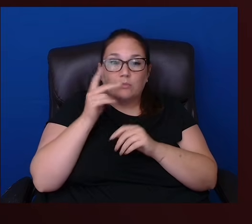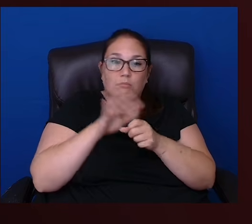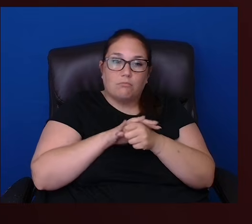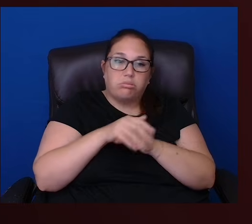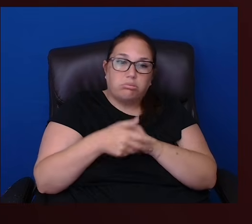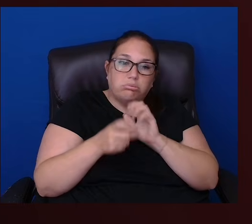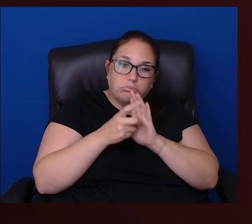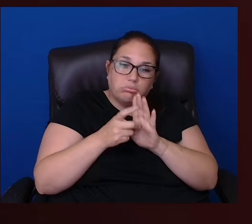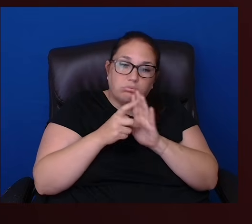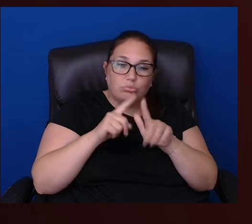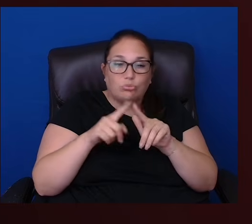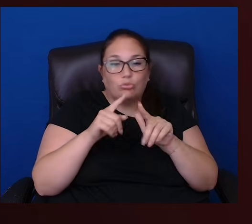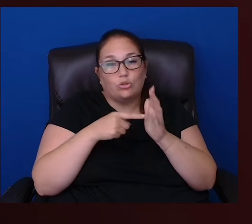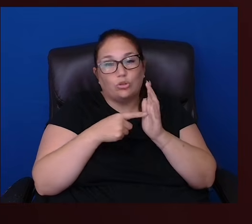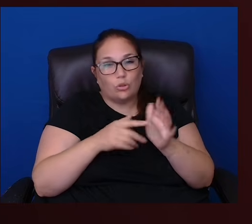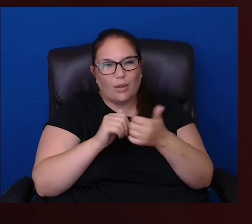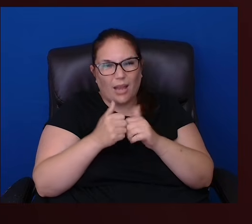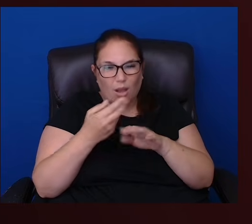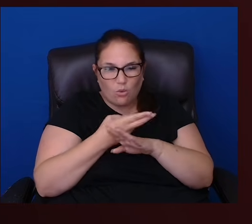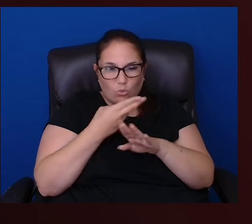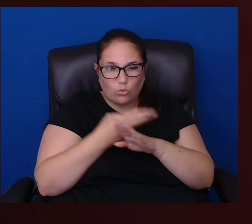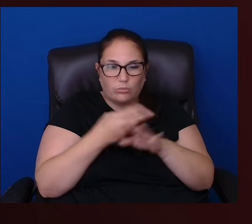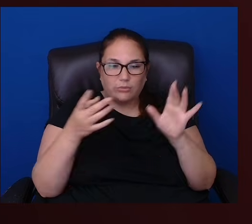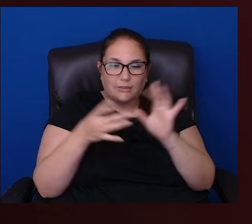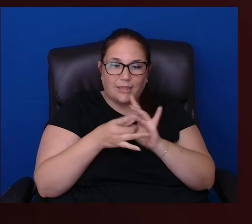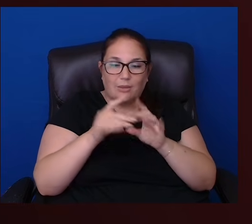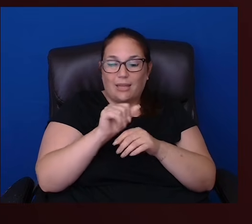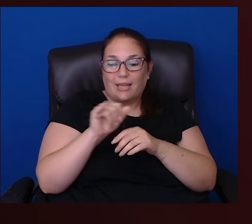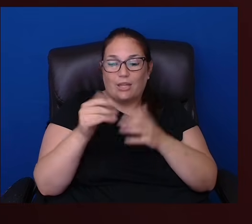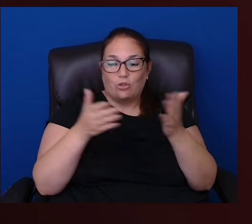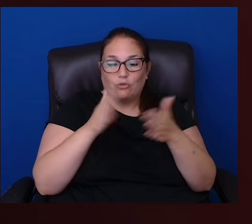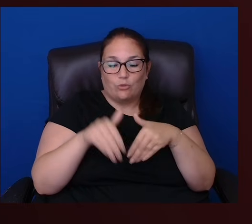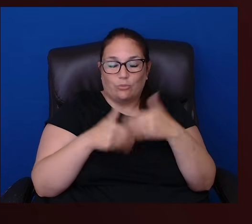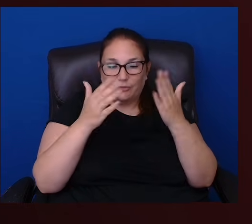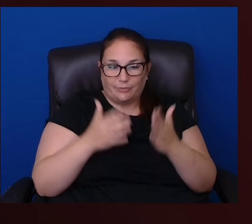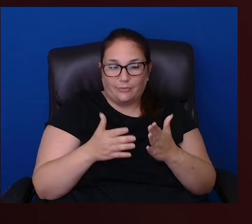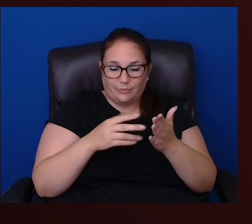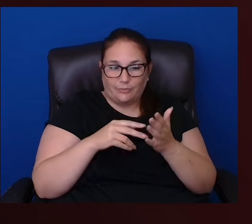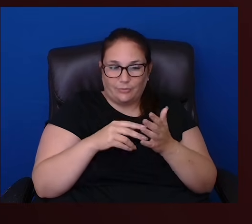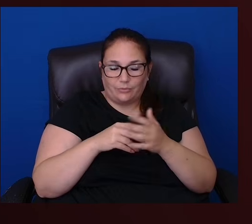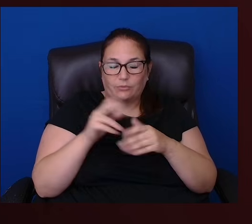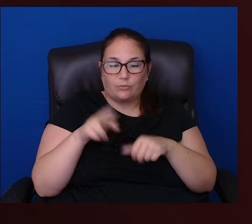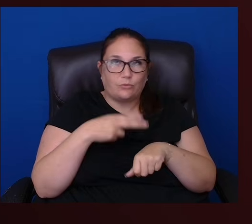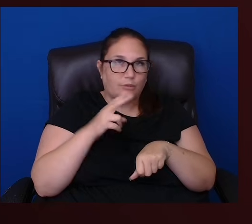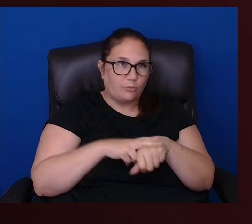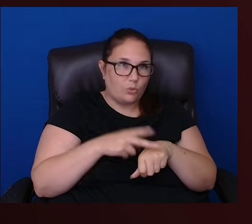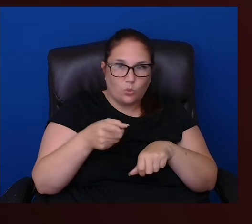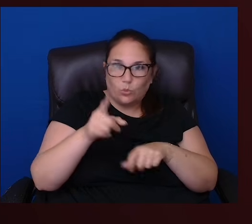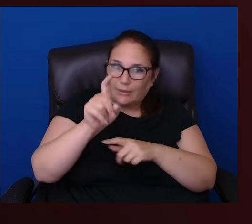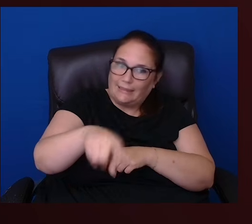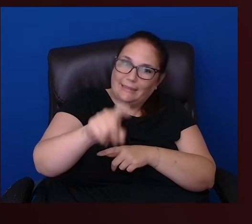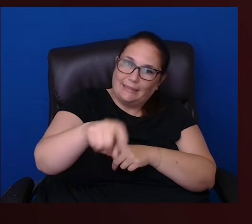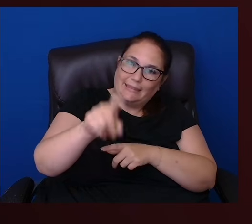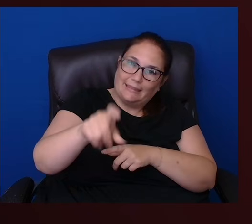how to use -- to connect to an AI service provider, which is, of course, like, you need that, right? That's your large language model running